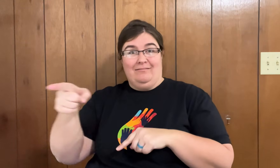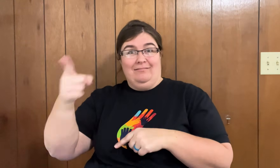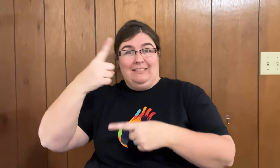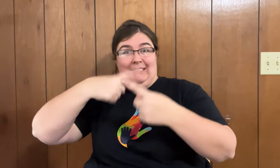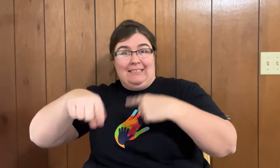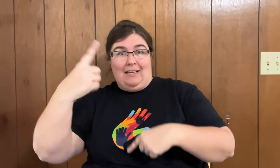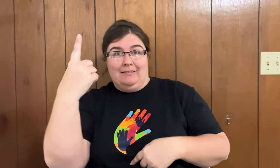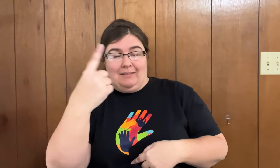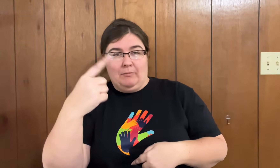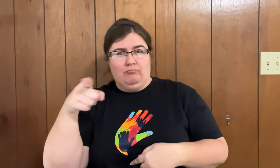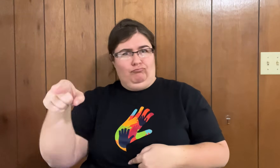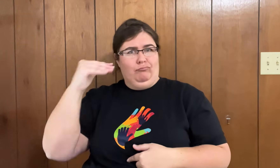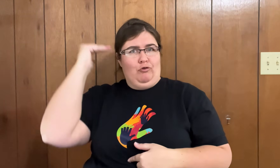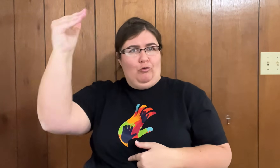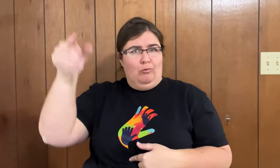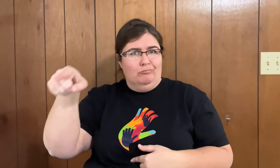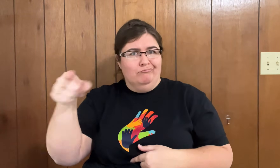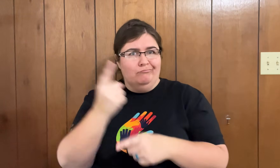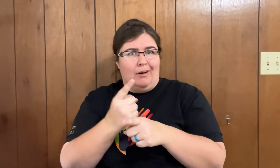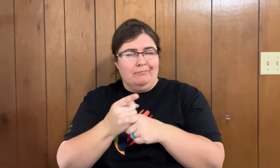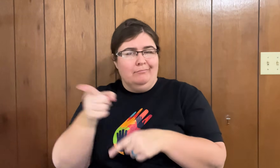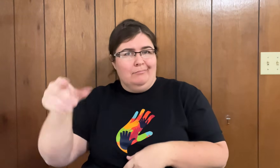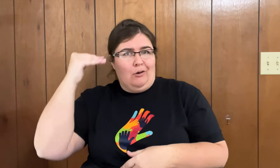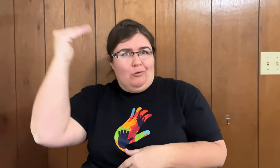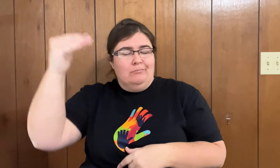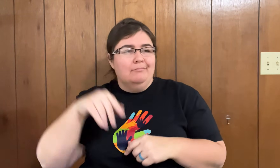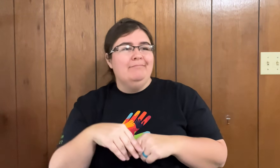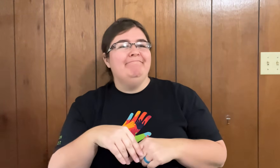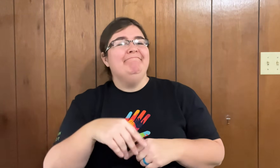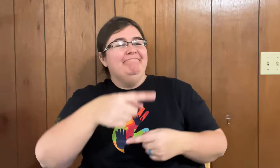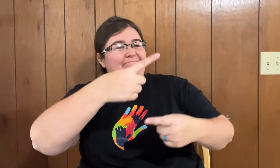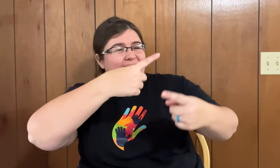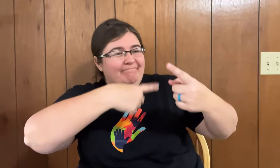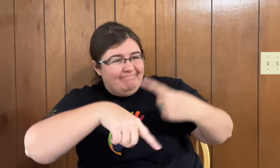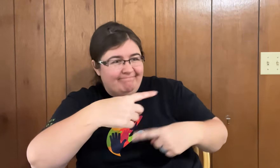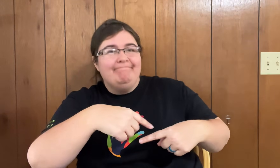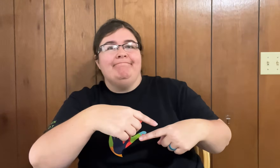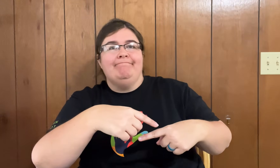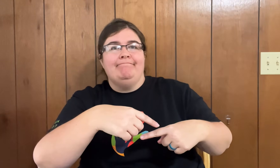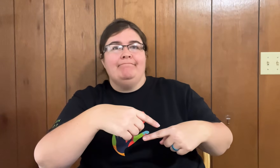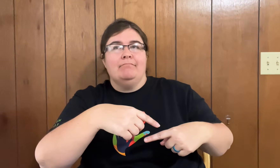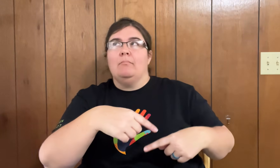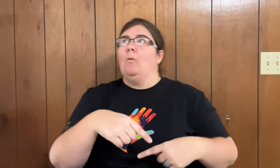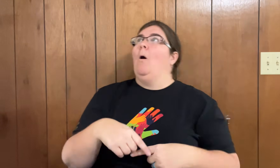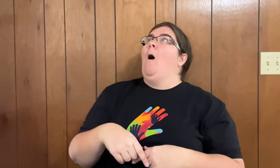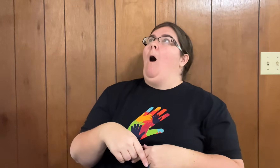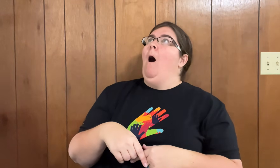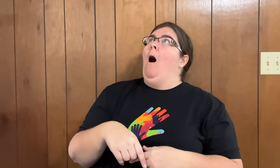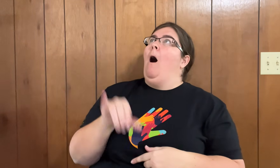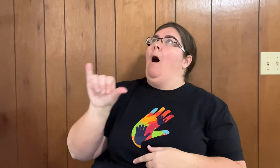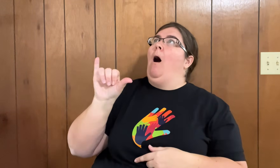who was an adult right? She was an adult signing with the kid and he saw a sign